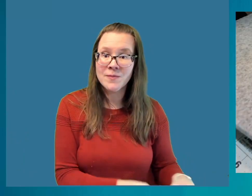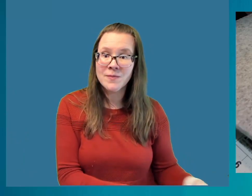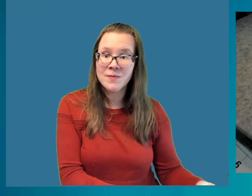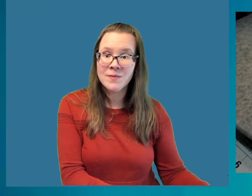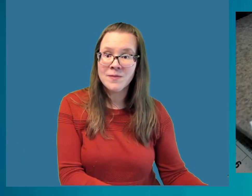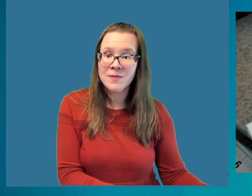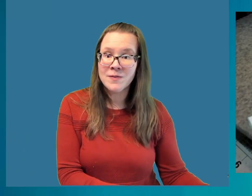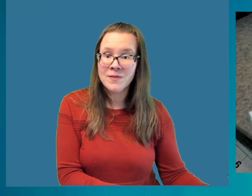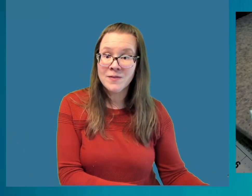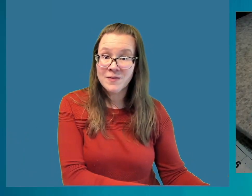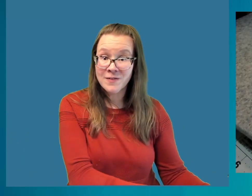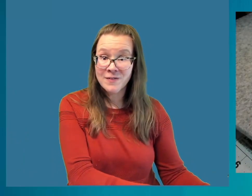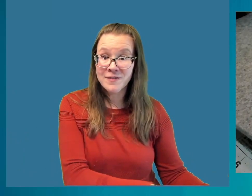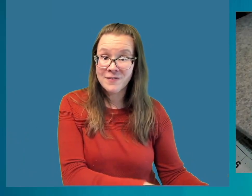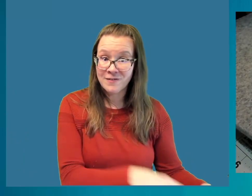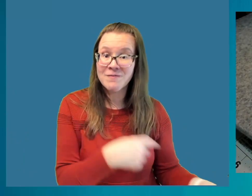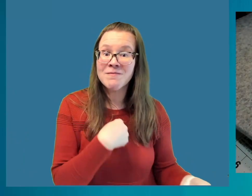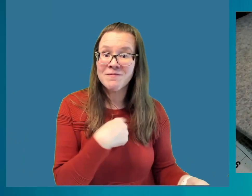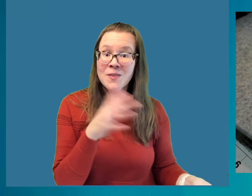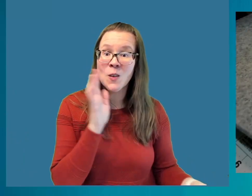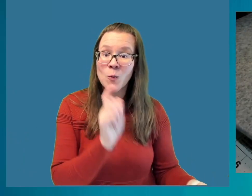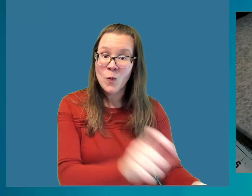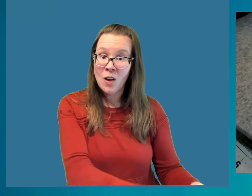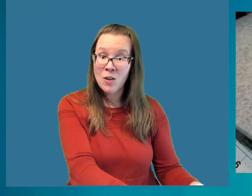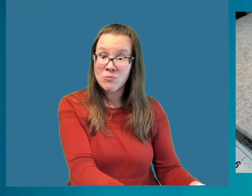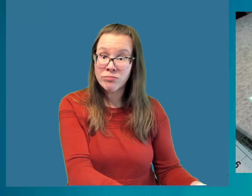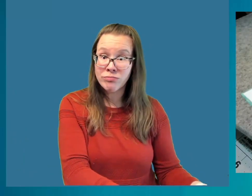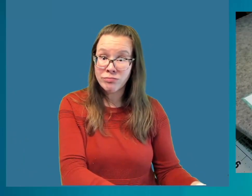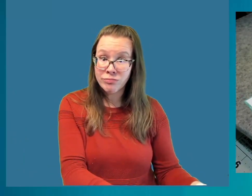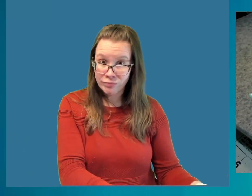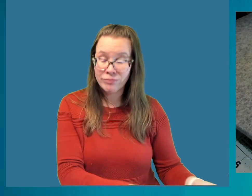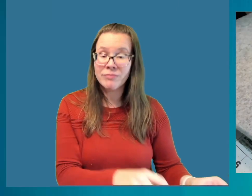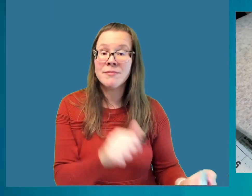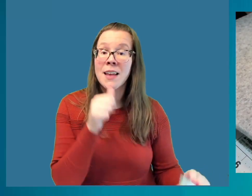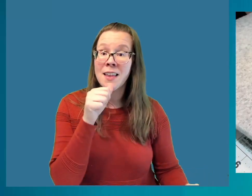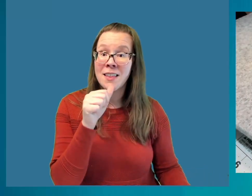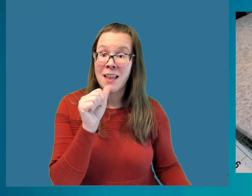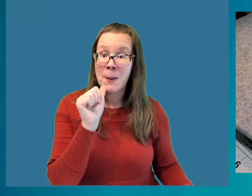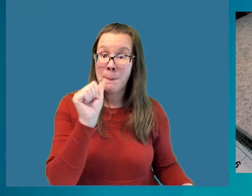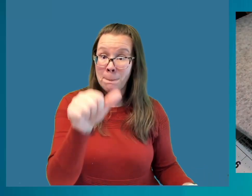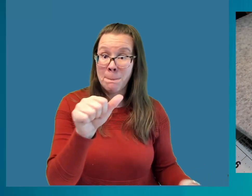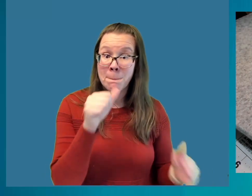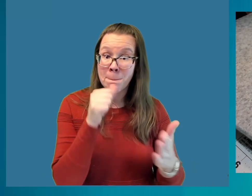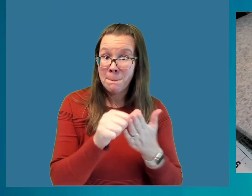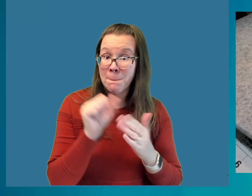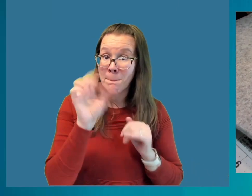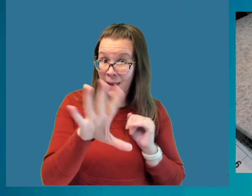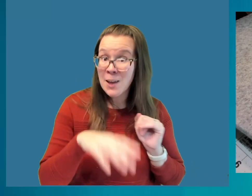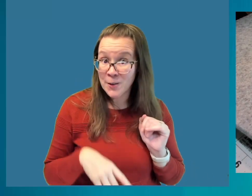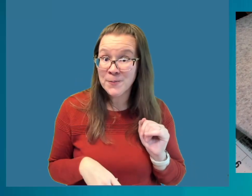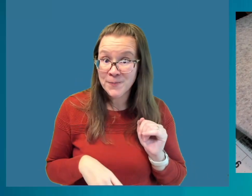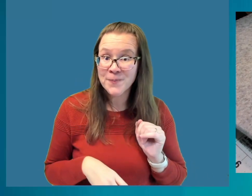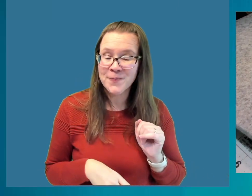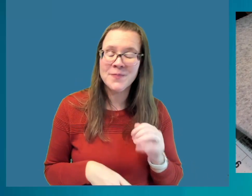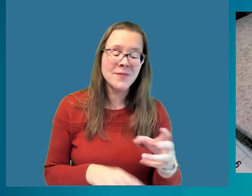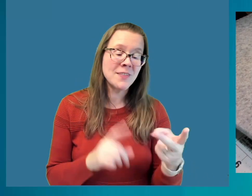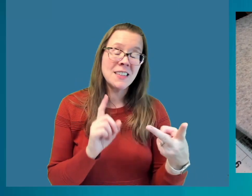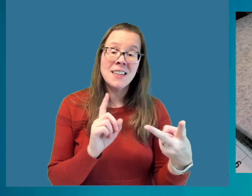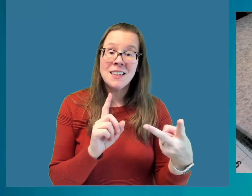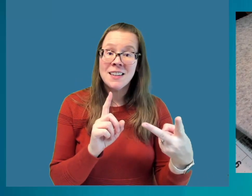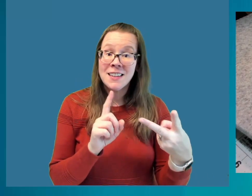and I turned it into a postcard and just added this paper to the backing so that I can mail it: